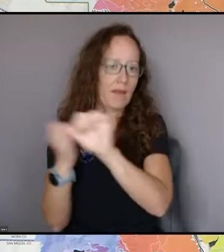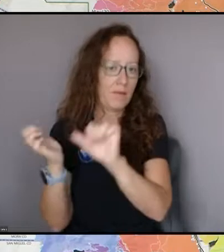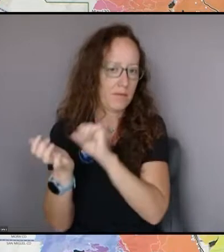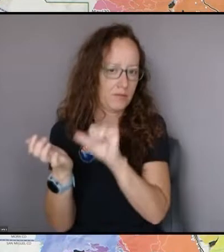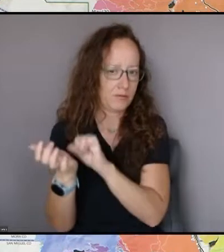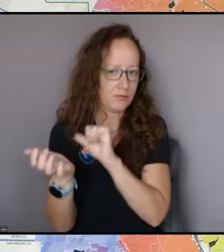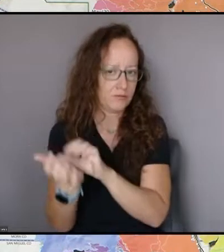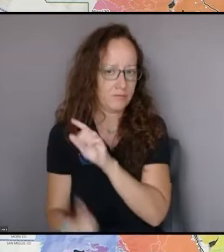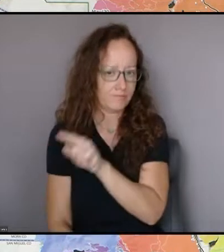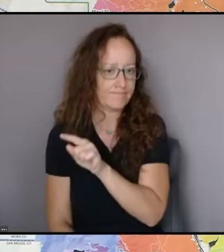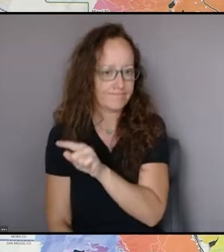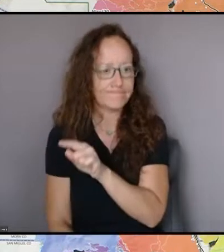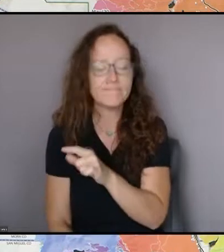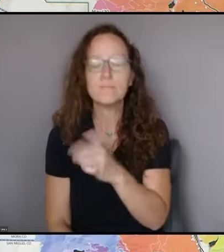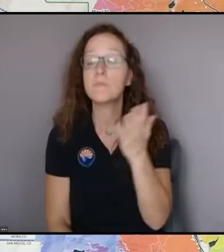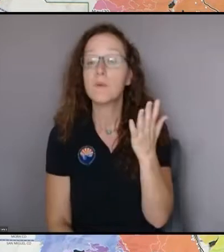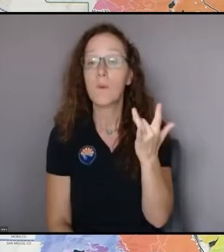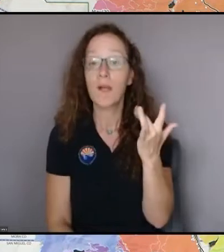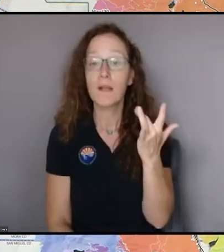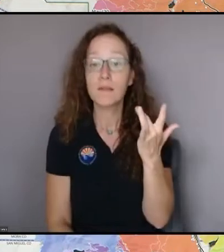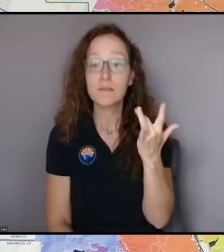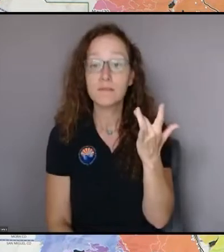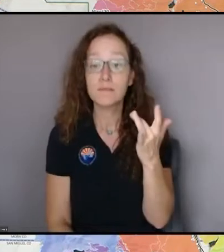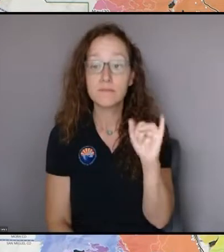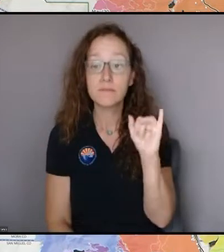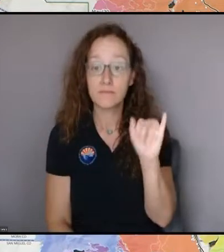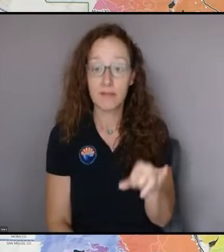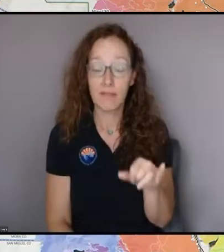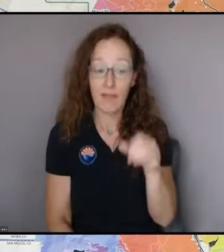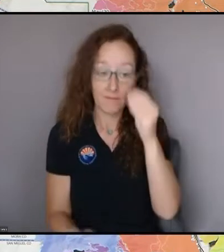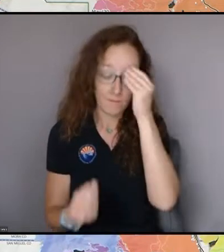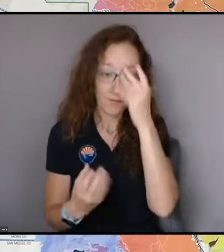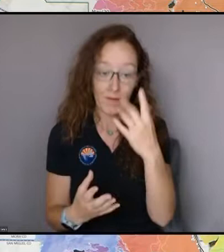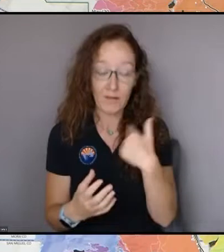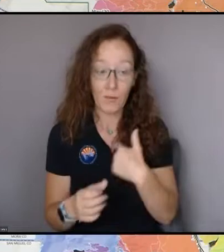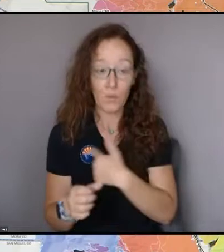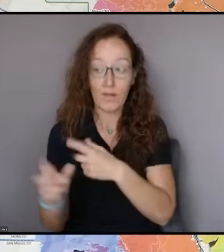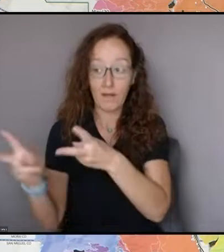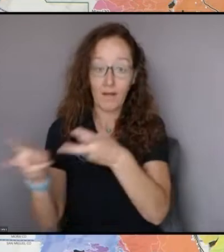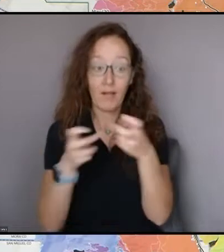we put that information up as quickly as we're able